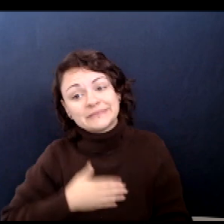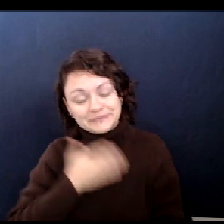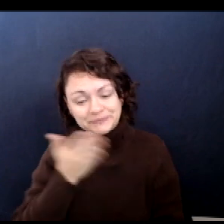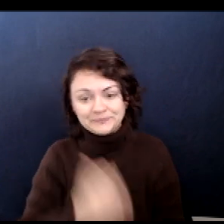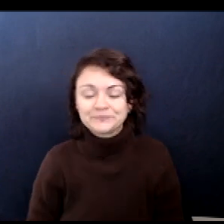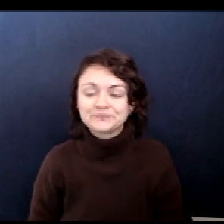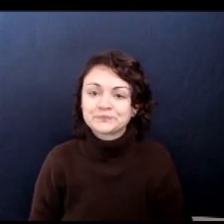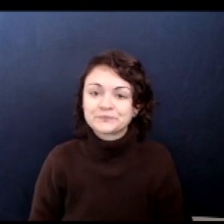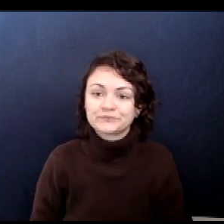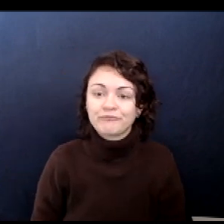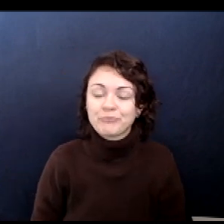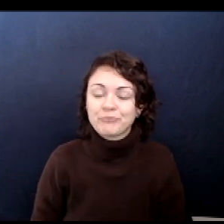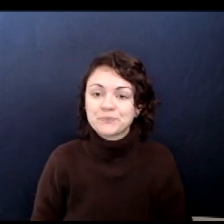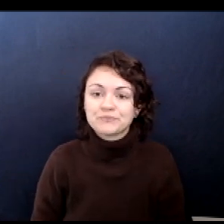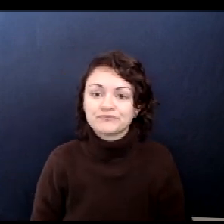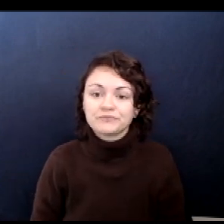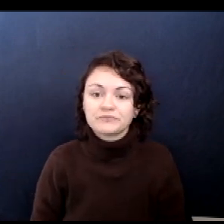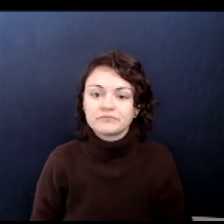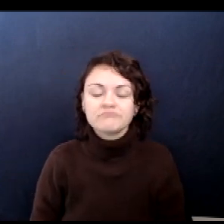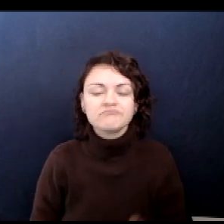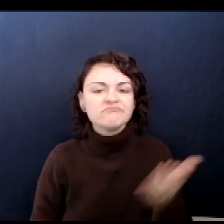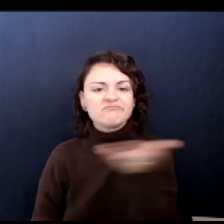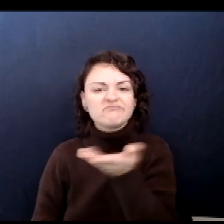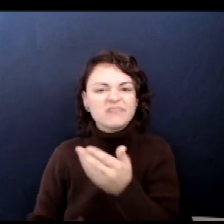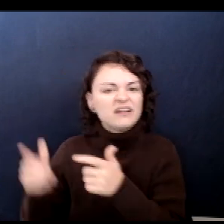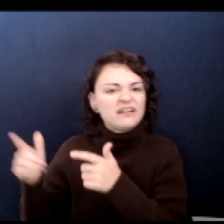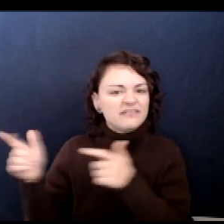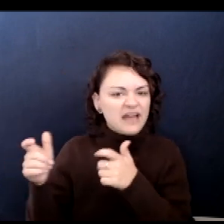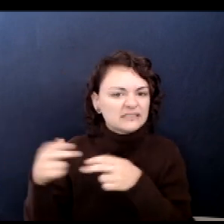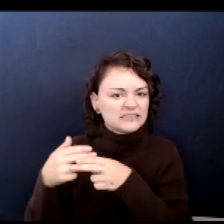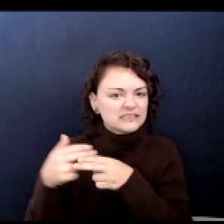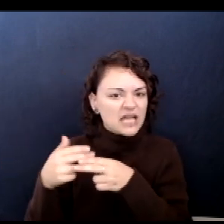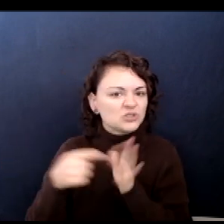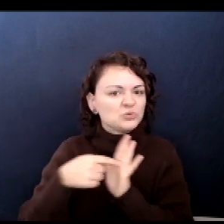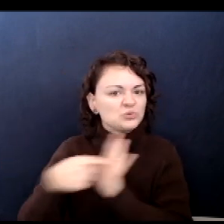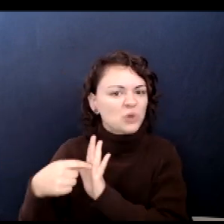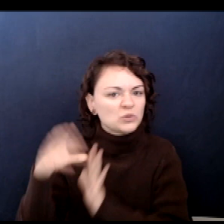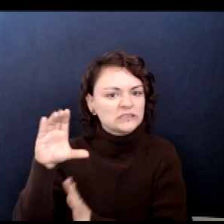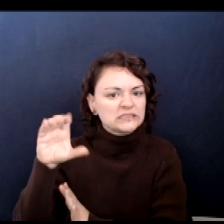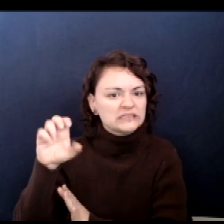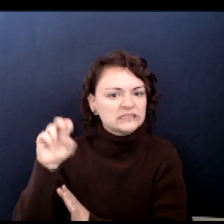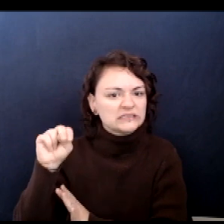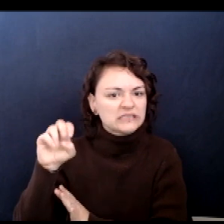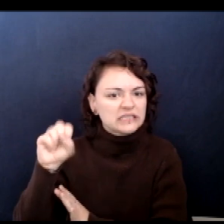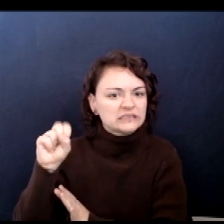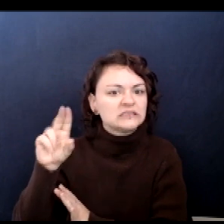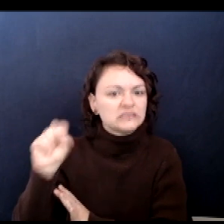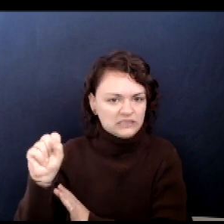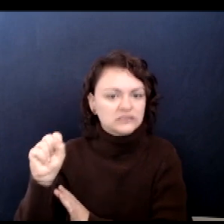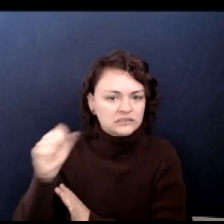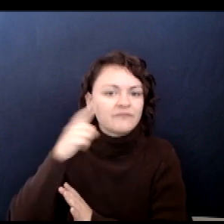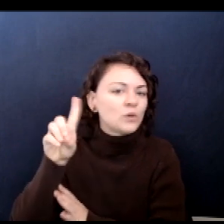This is just a quick slide showing that we pulled the census data for Colorado to look at disability prevalence by race.